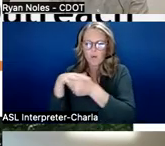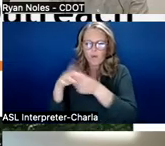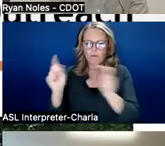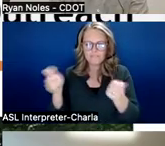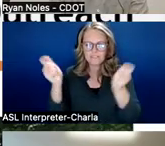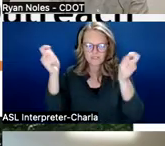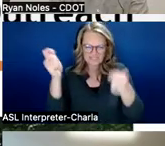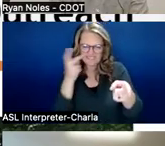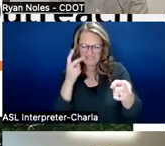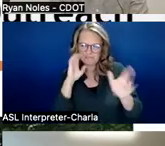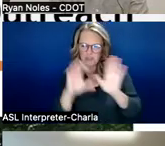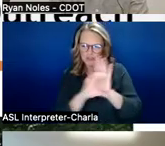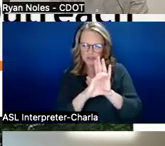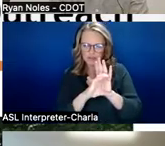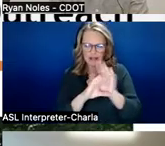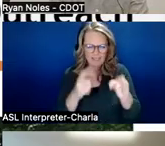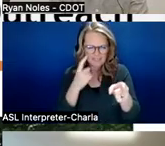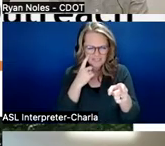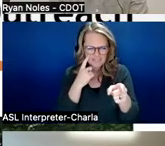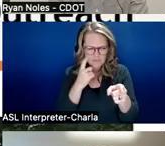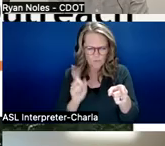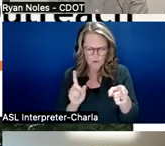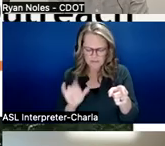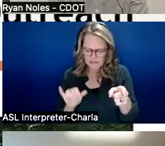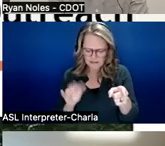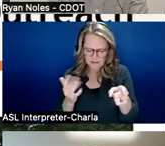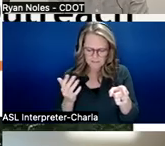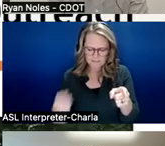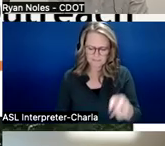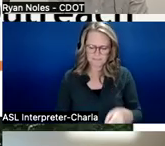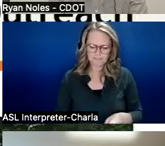I believe that might have been the Highland Arts Festival